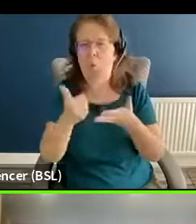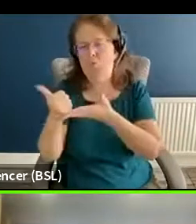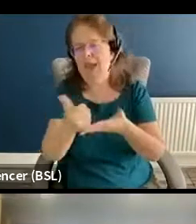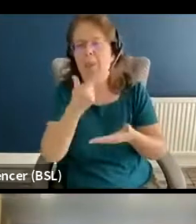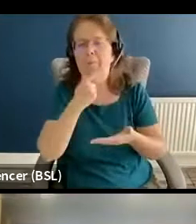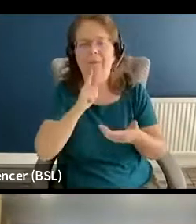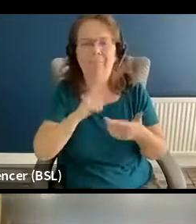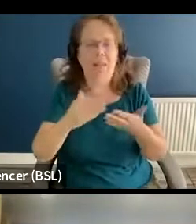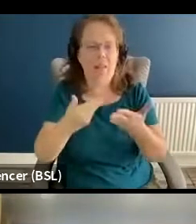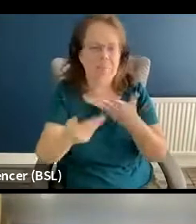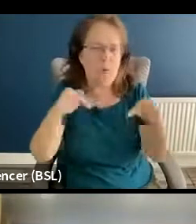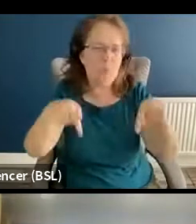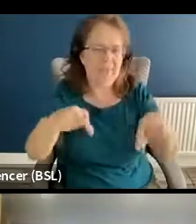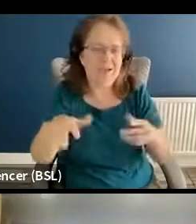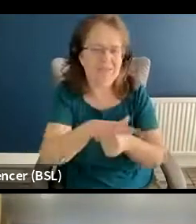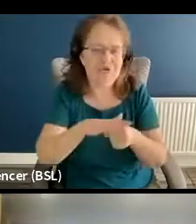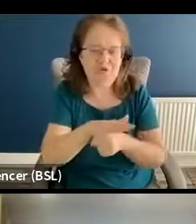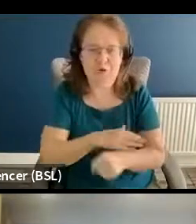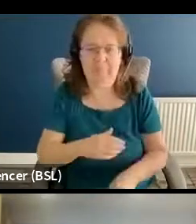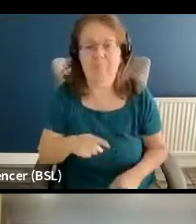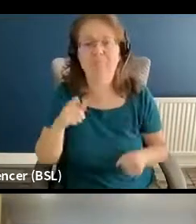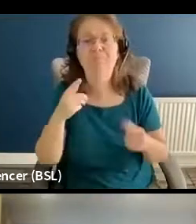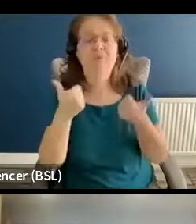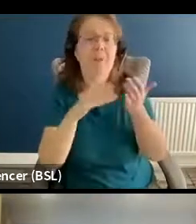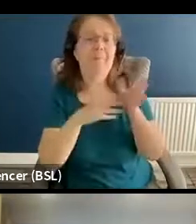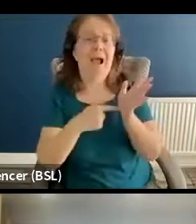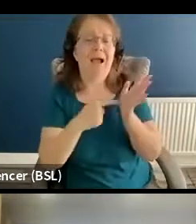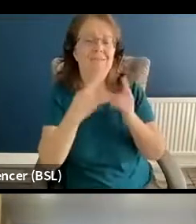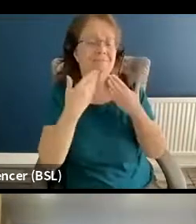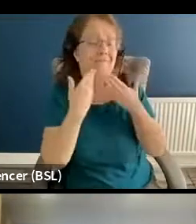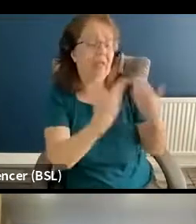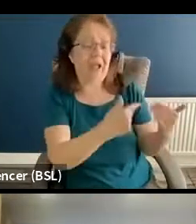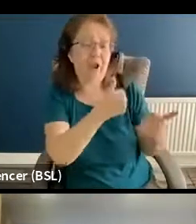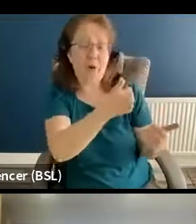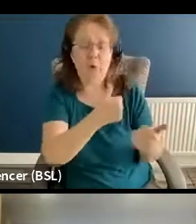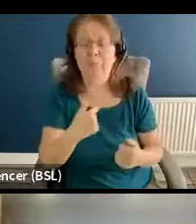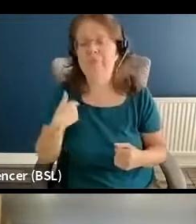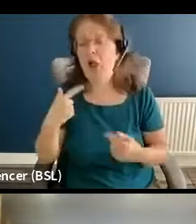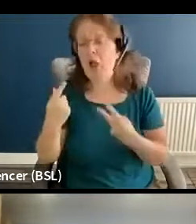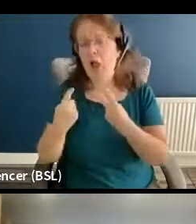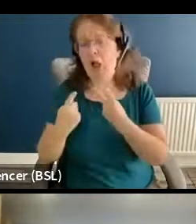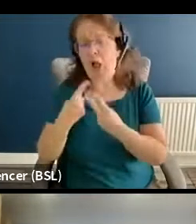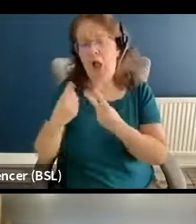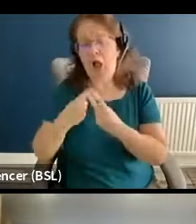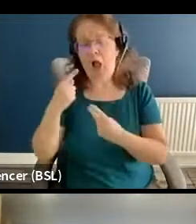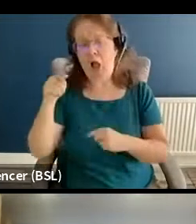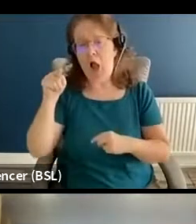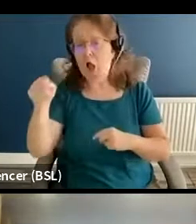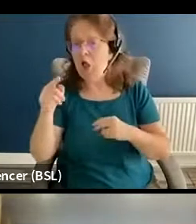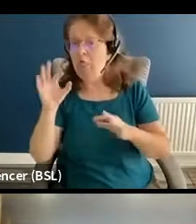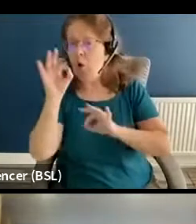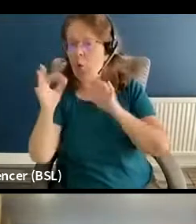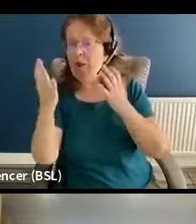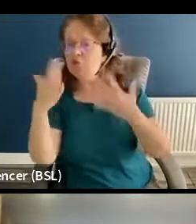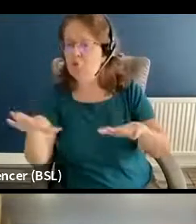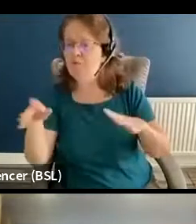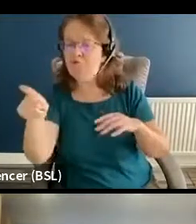Thanks, Steve, I'm going to go to another question from the audience from Isabel G,